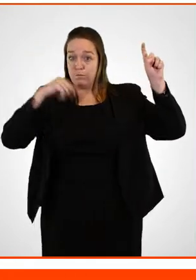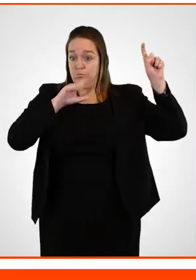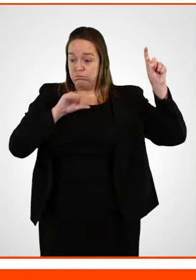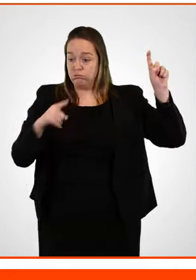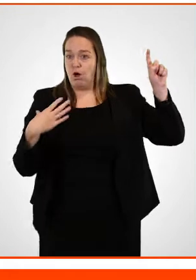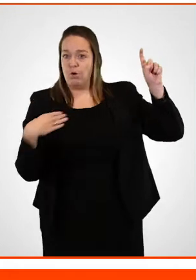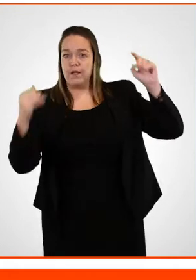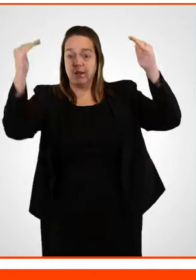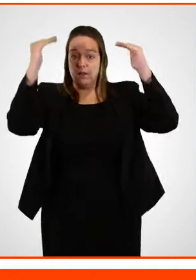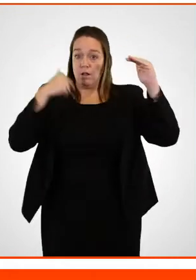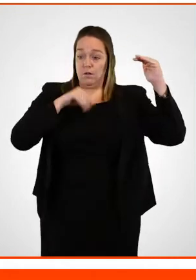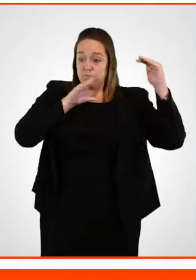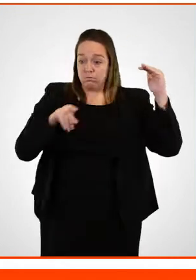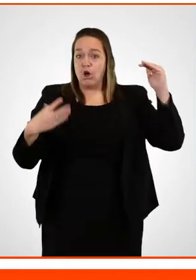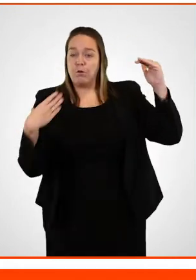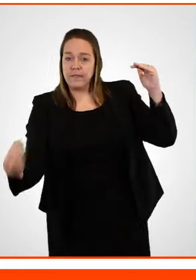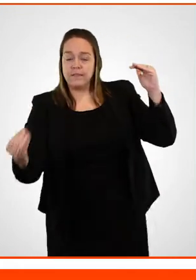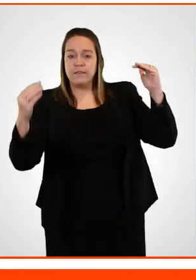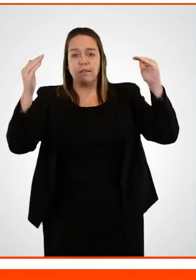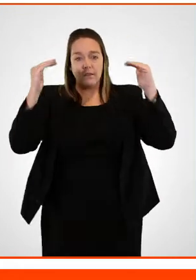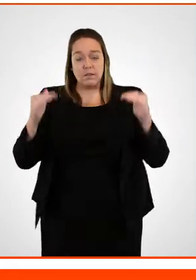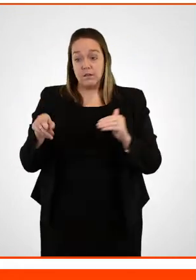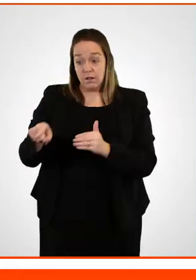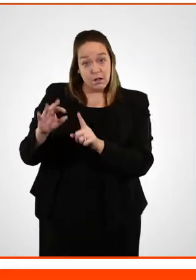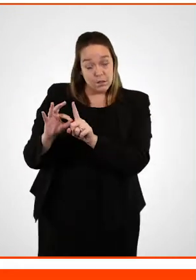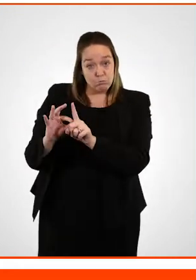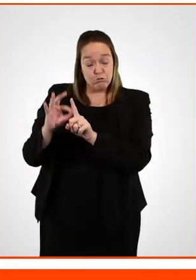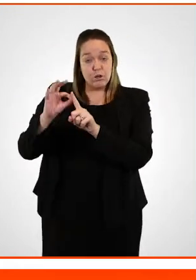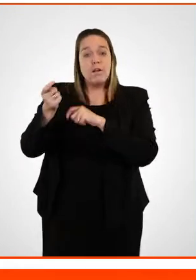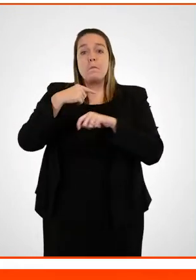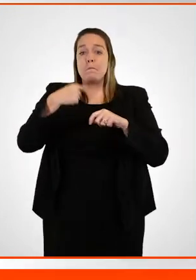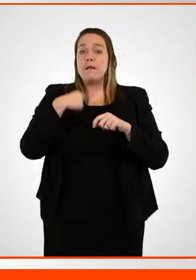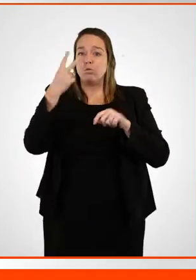and then as students get better, we move to two sentences,